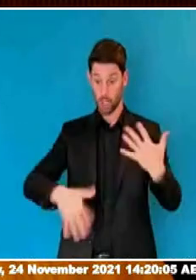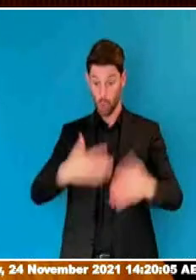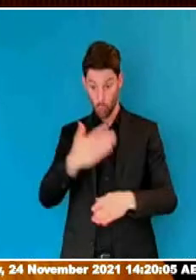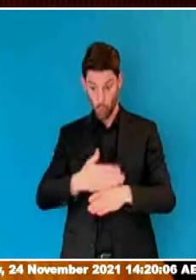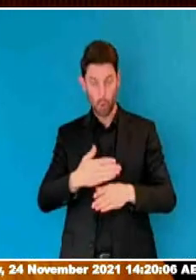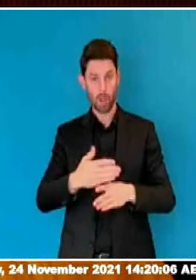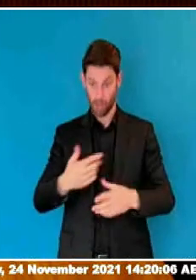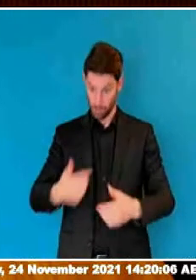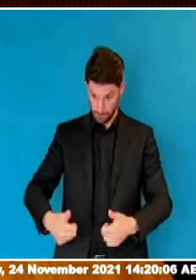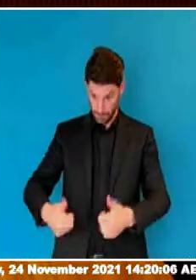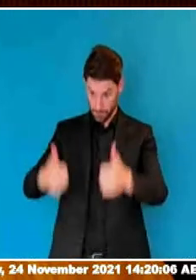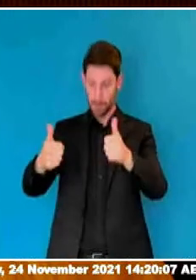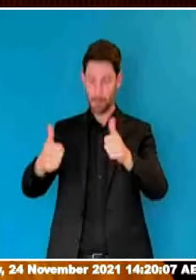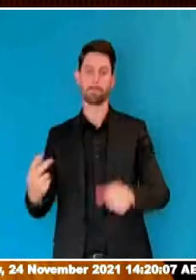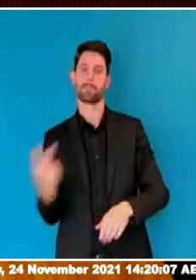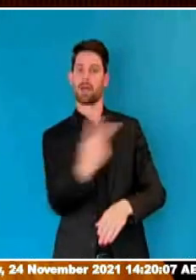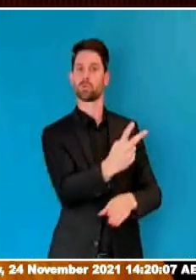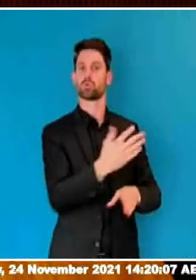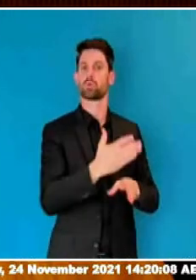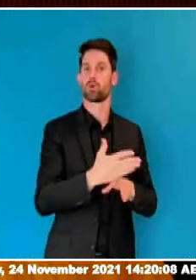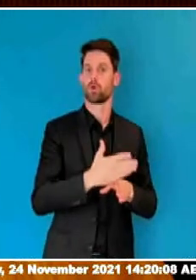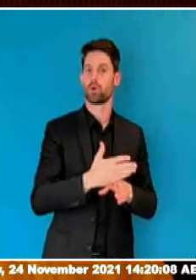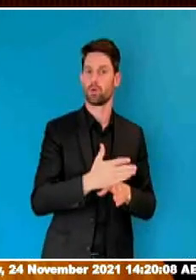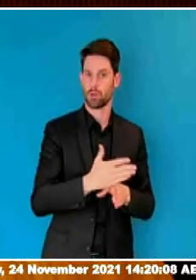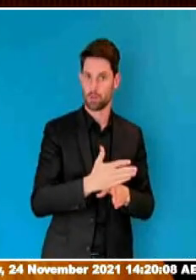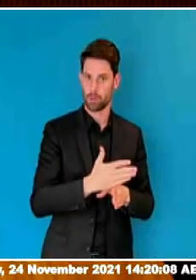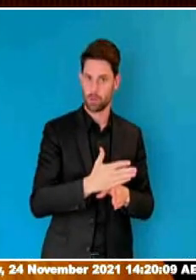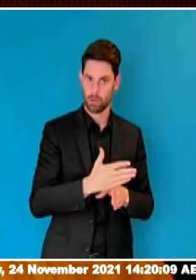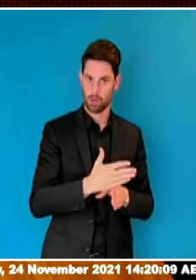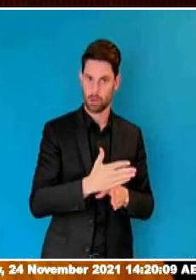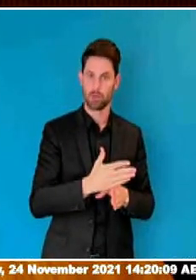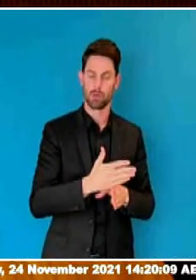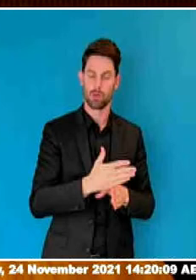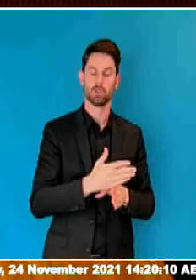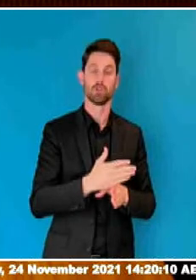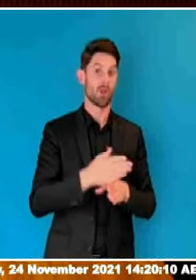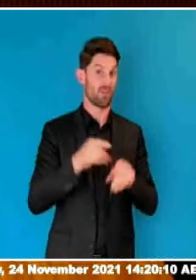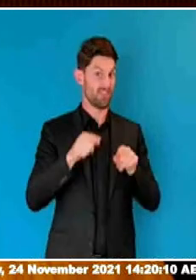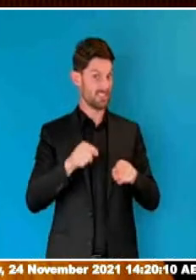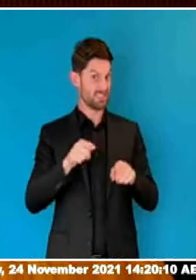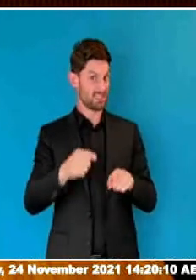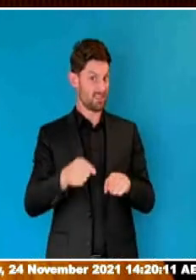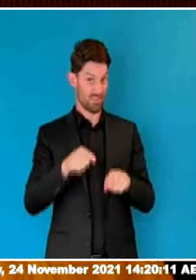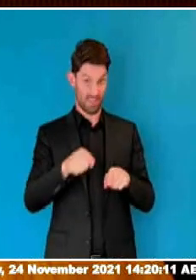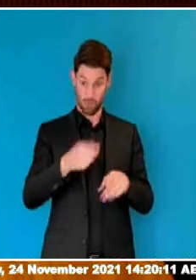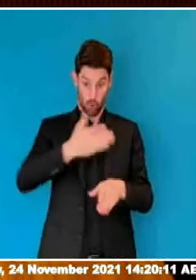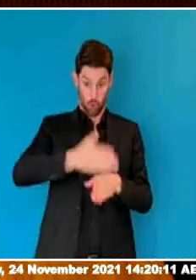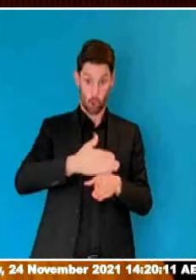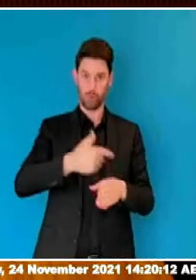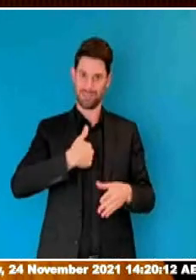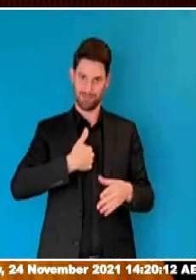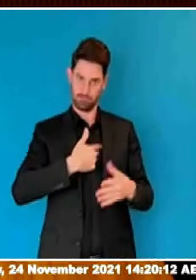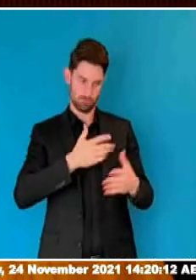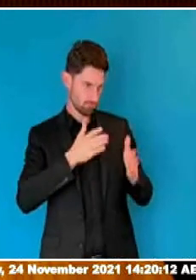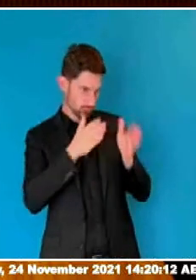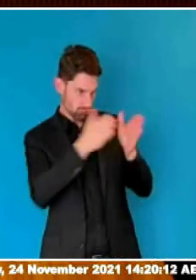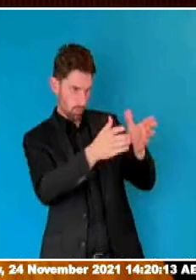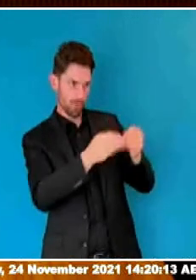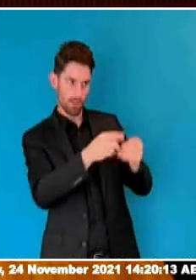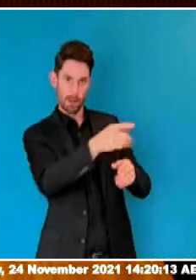So through that activity we work directly with the employers to see the capacity